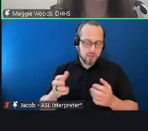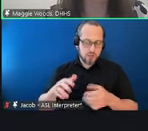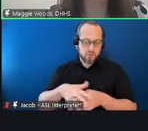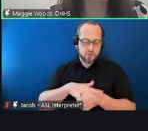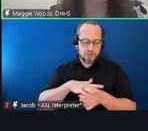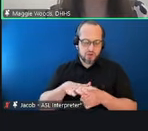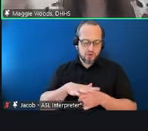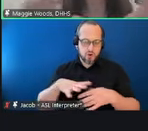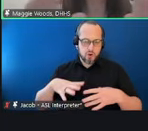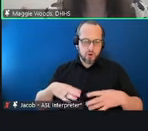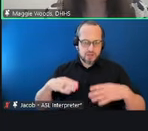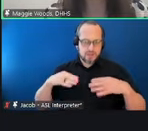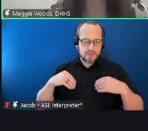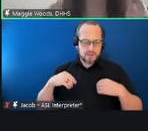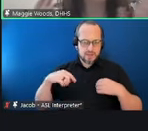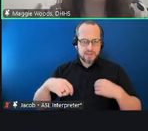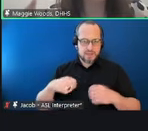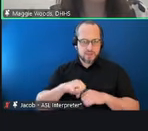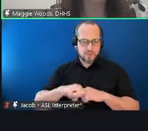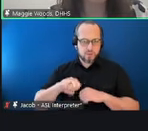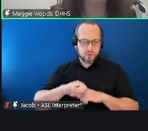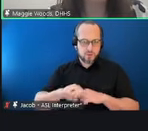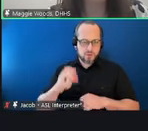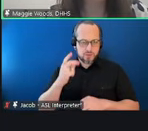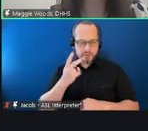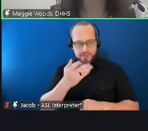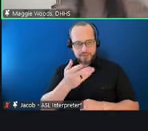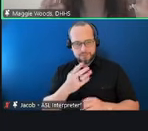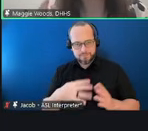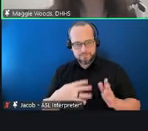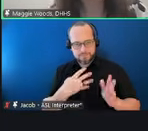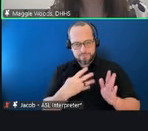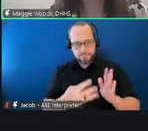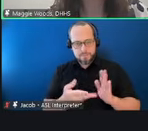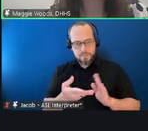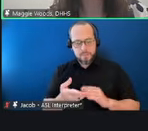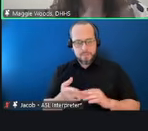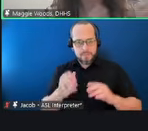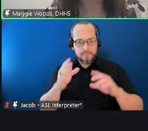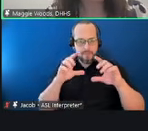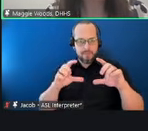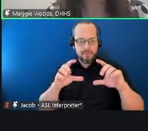this work. So you can see there on that graphic that you have the roots hub lead, they're setting